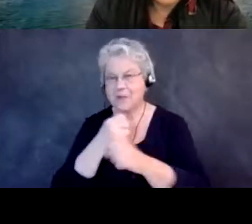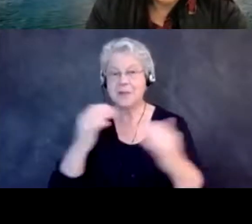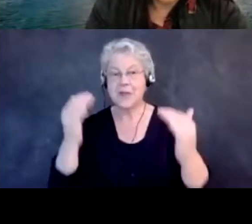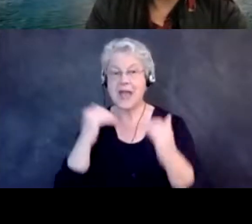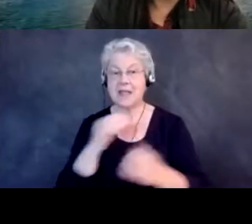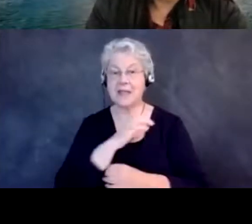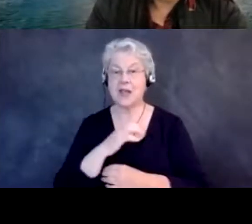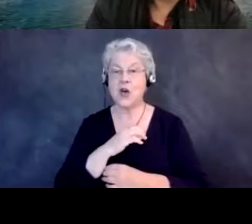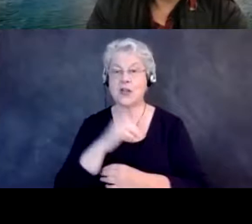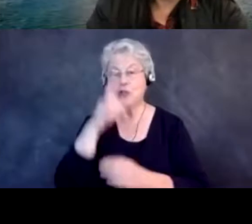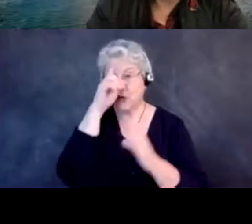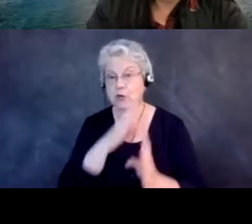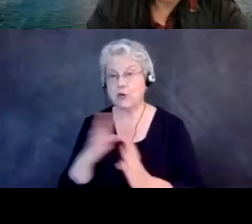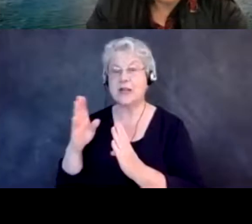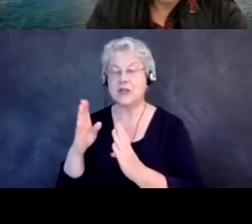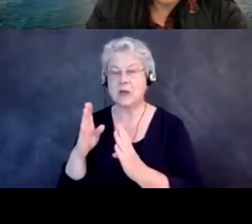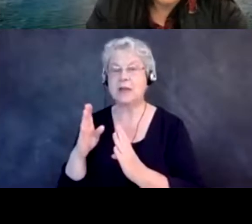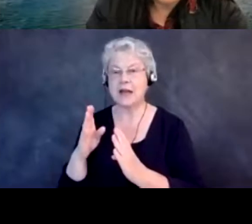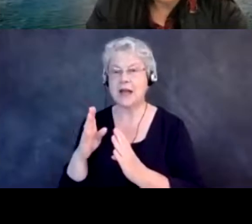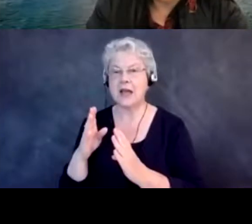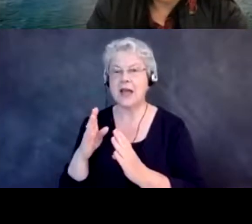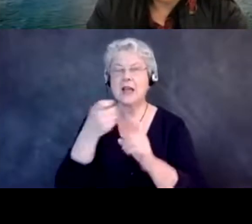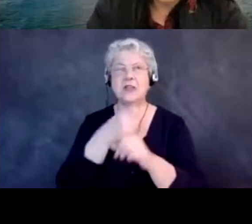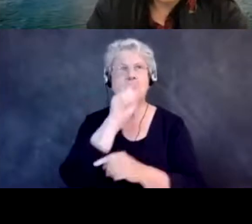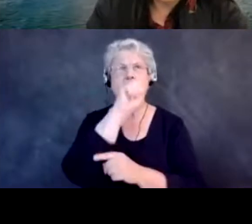which will pull each of those direction into their five to ten year plan.